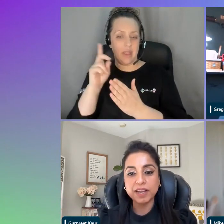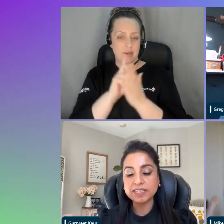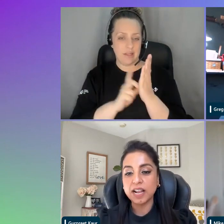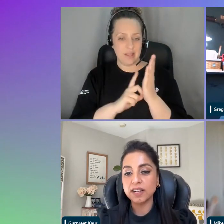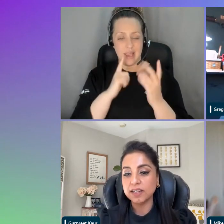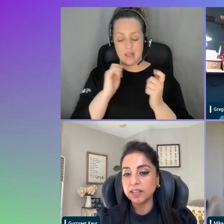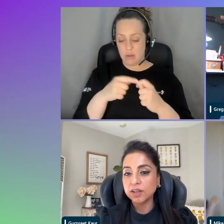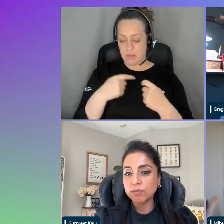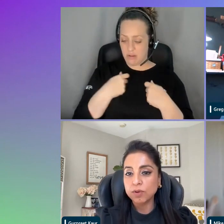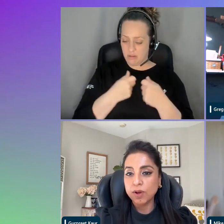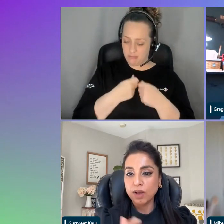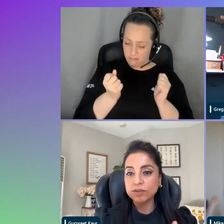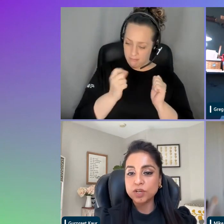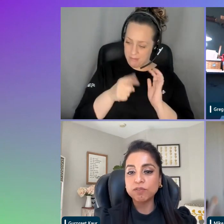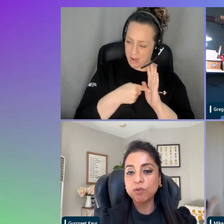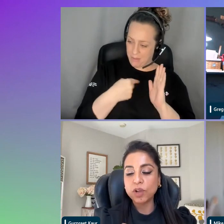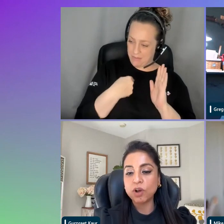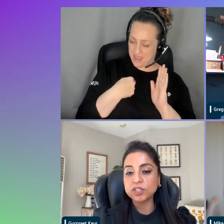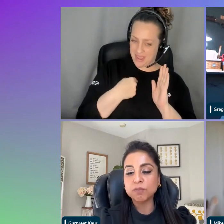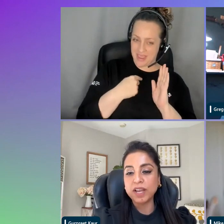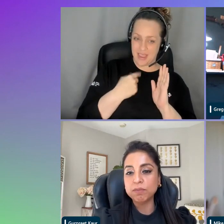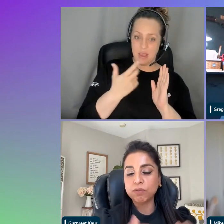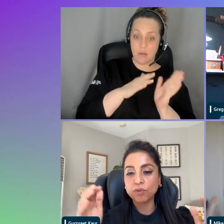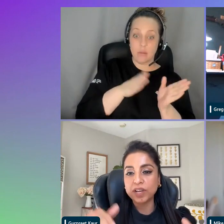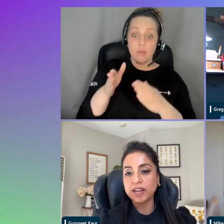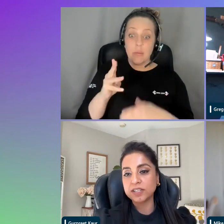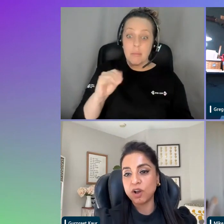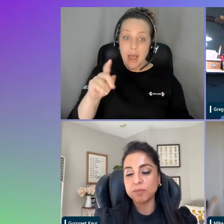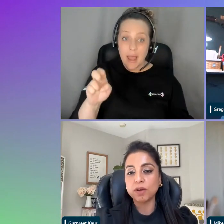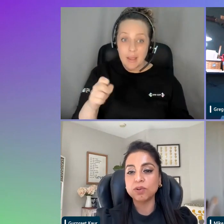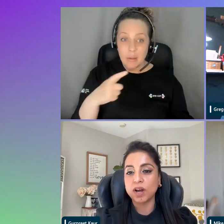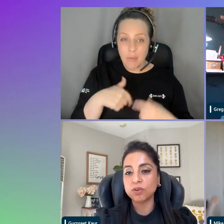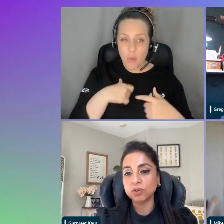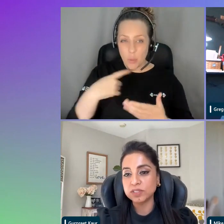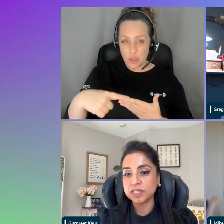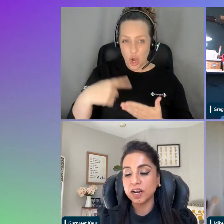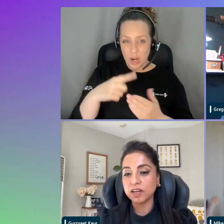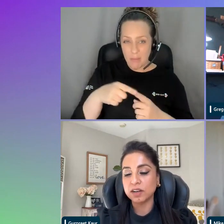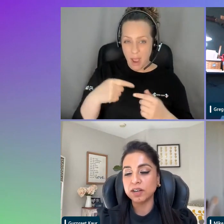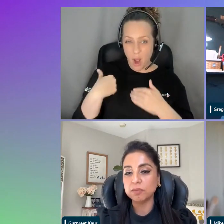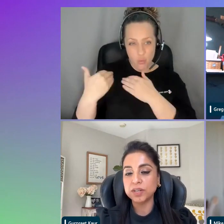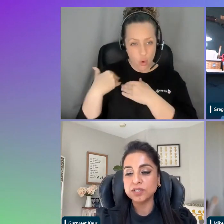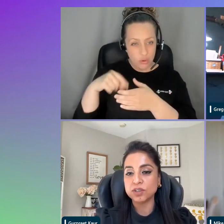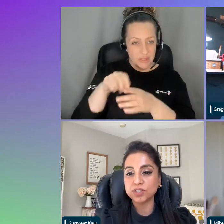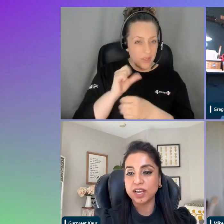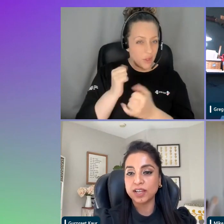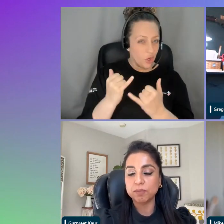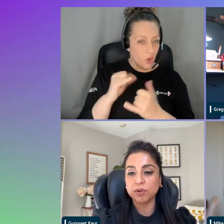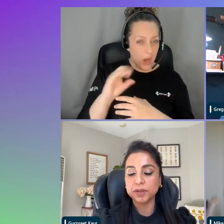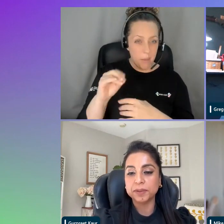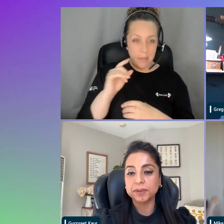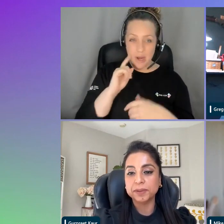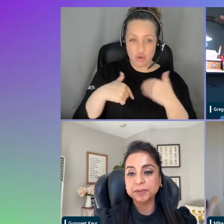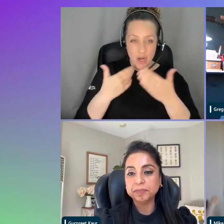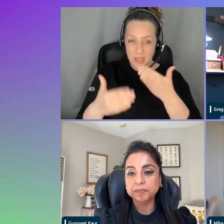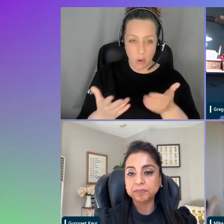about me. I guess I'll, uh. Are we moving on to Mike before we kind of talk about our roles in our current companies? Or should